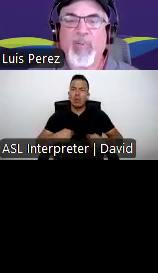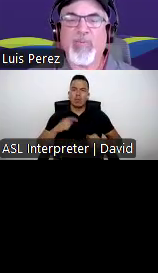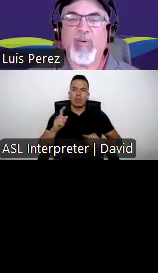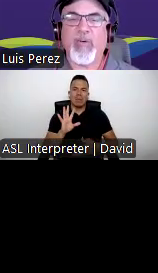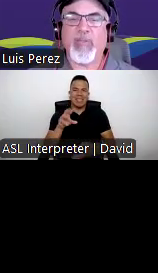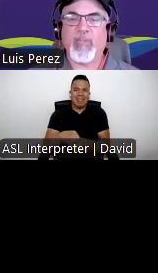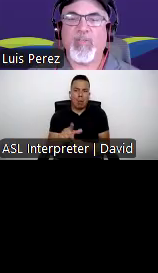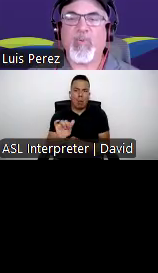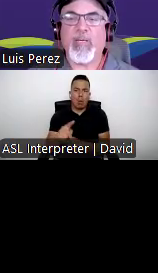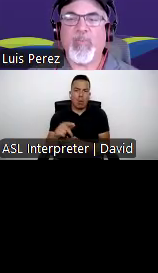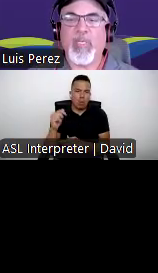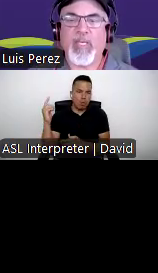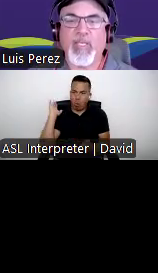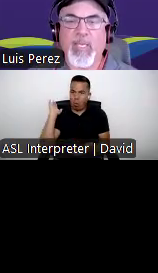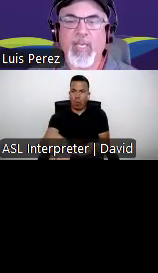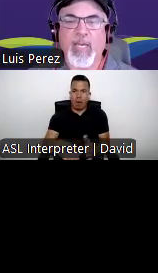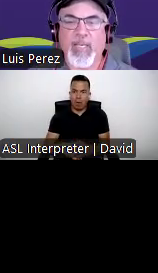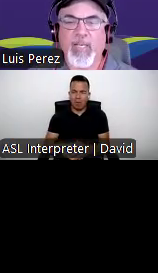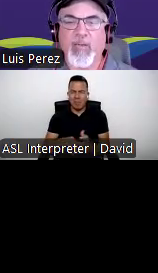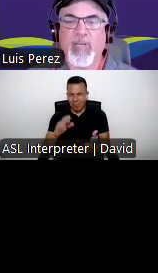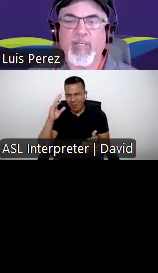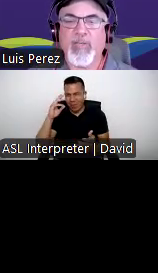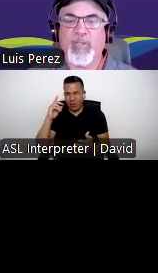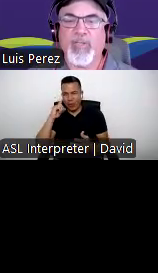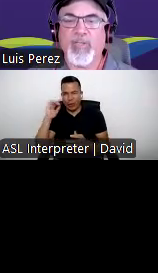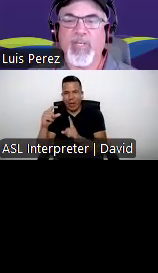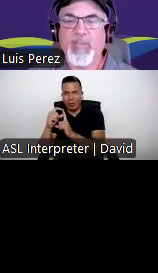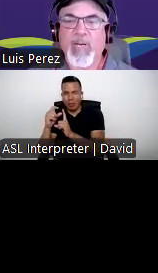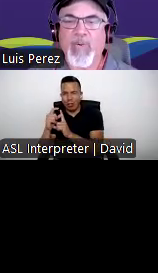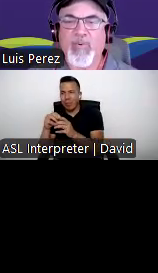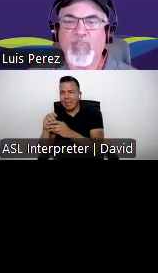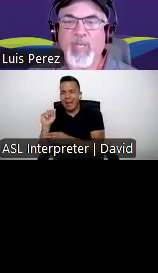probably heard this term quite a bit in the AI and learning literature. But I want to expand